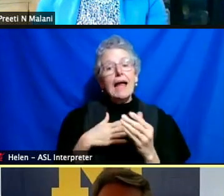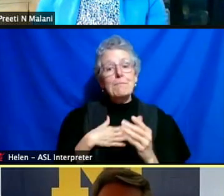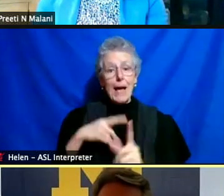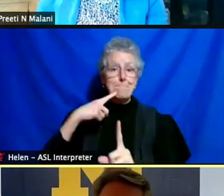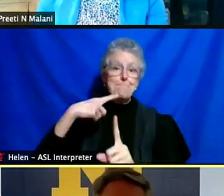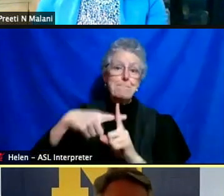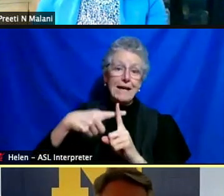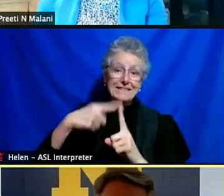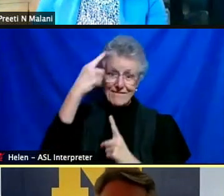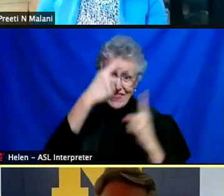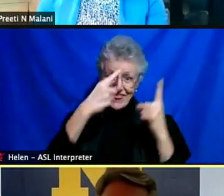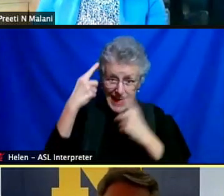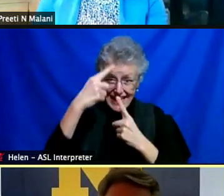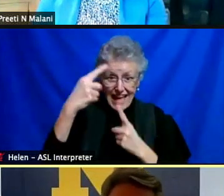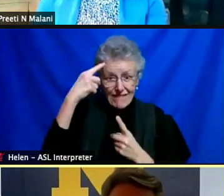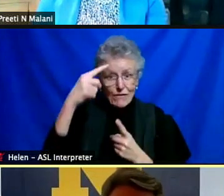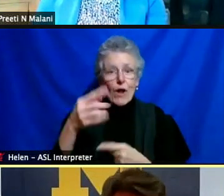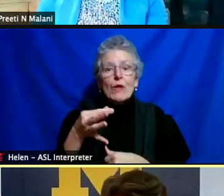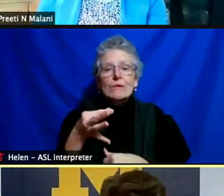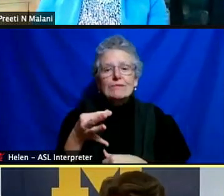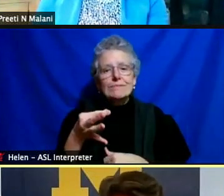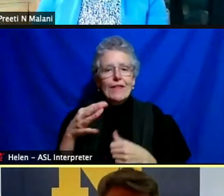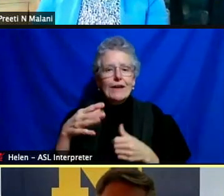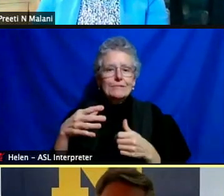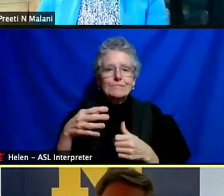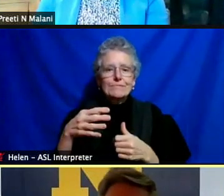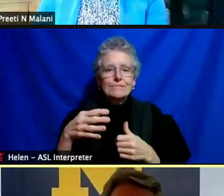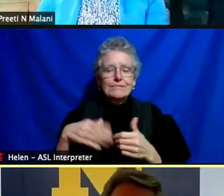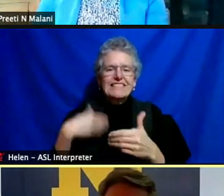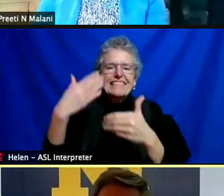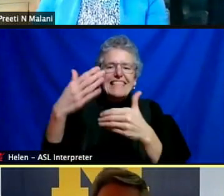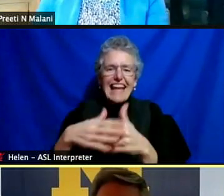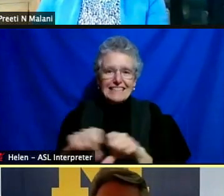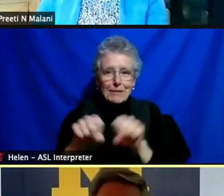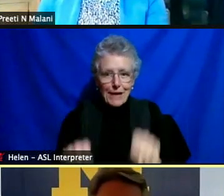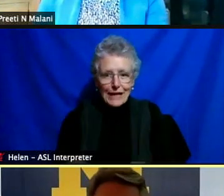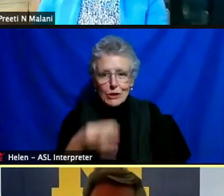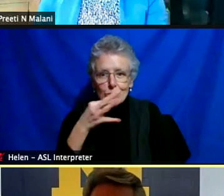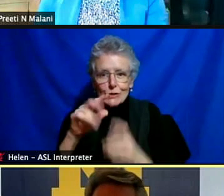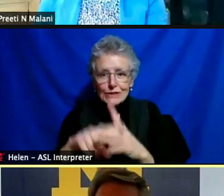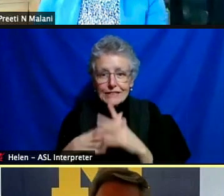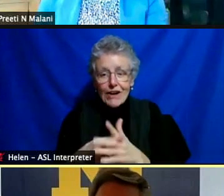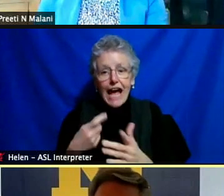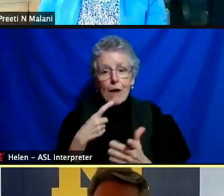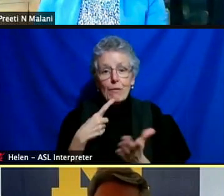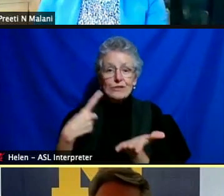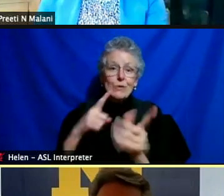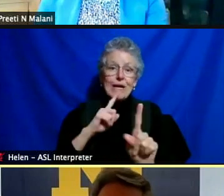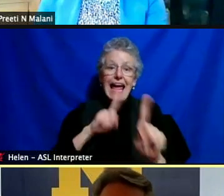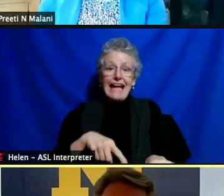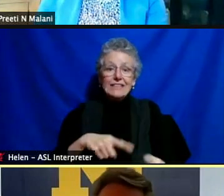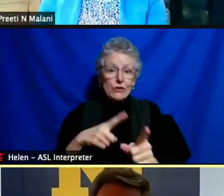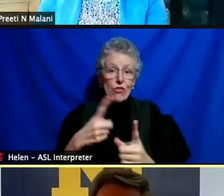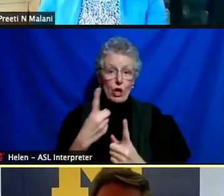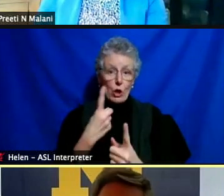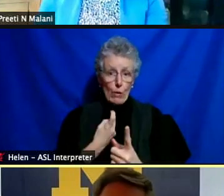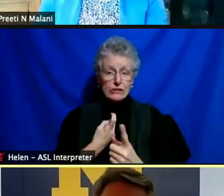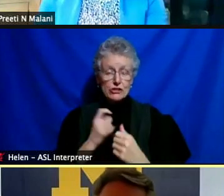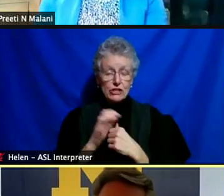for the upcoming new year and address this question in the context of a spectrum of things